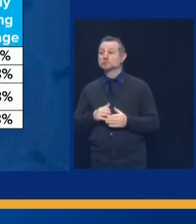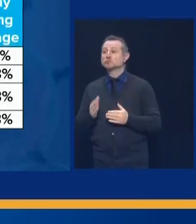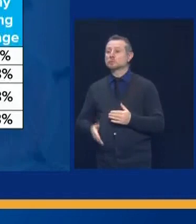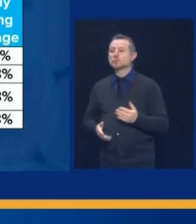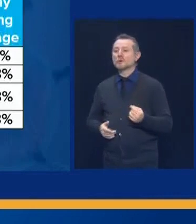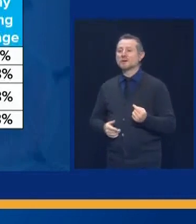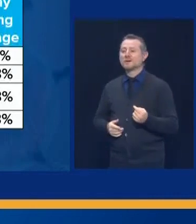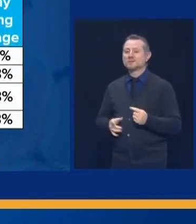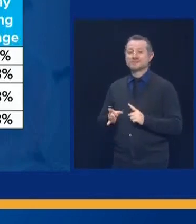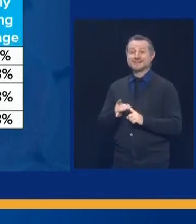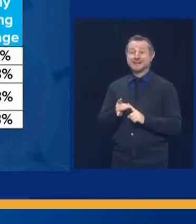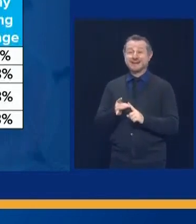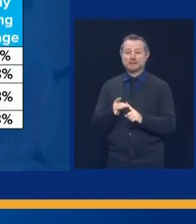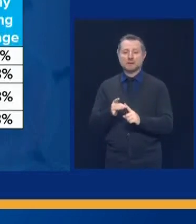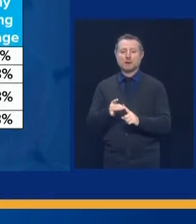COMPLIANCE AND ENFORCEMENT WORKS.8BnI